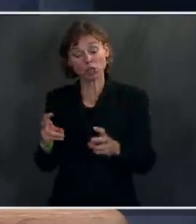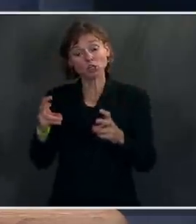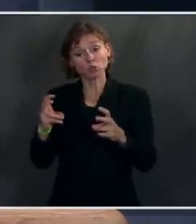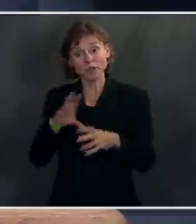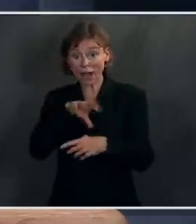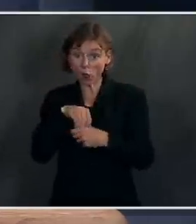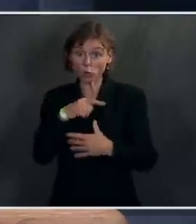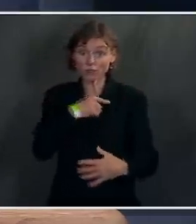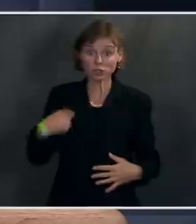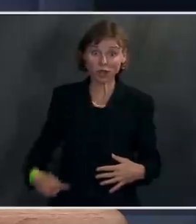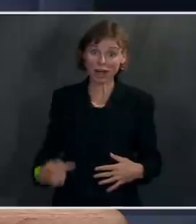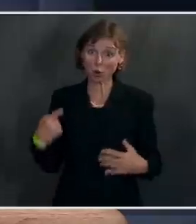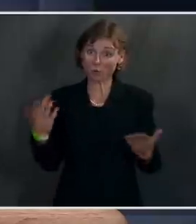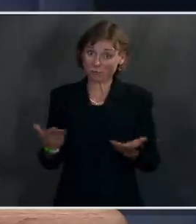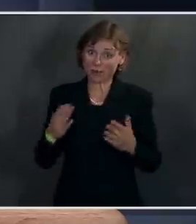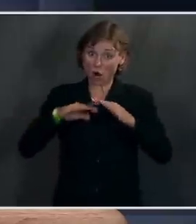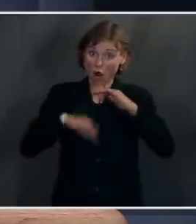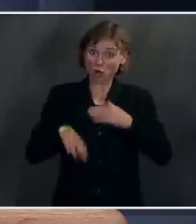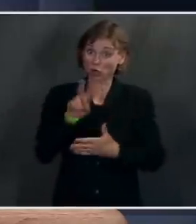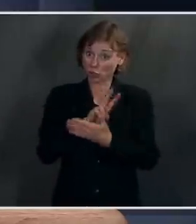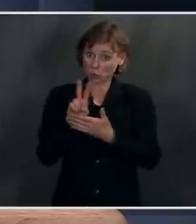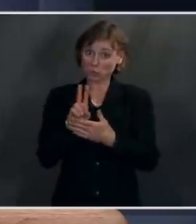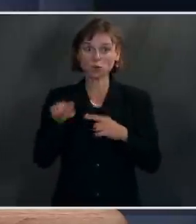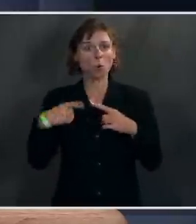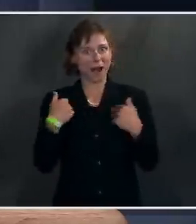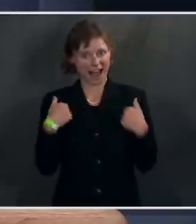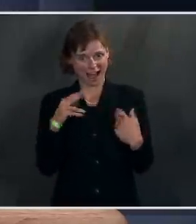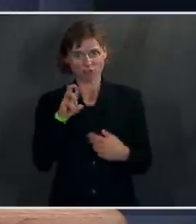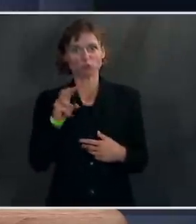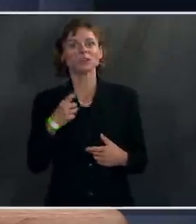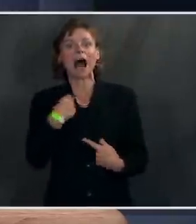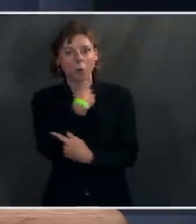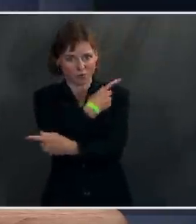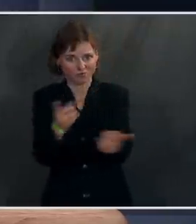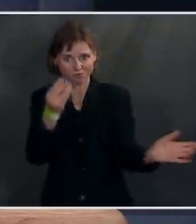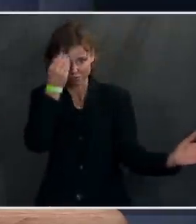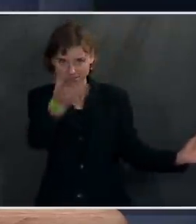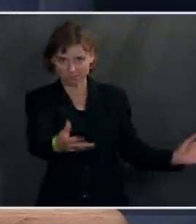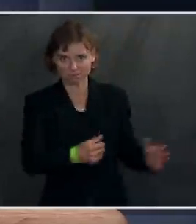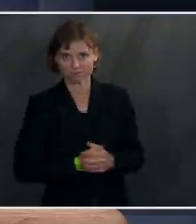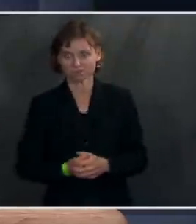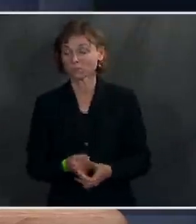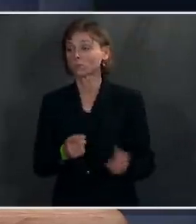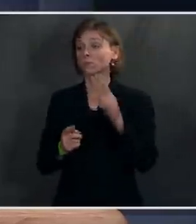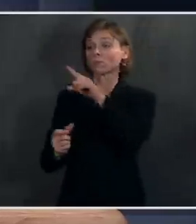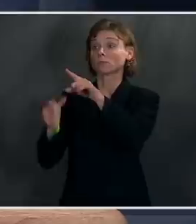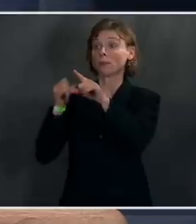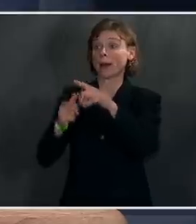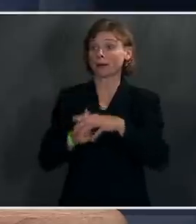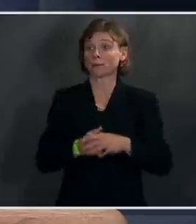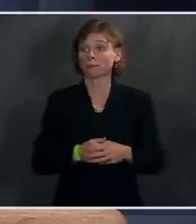And when we have a call to read out, I'll make sure you know. Go ahead in the back. The Press: Thanks, Jen. I want to ask you a few on the Rescue Plan Talks.